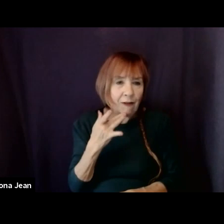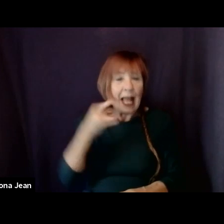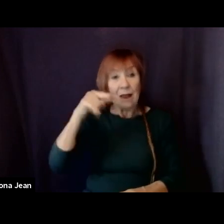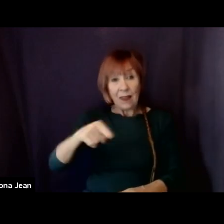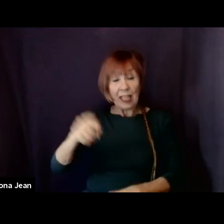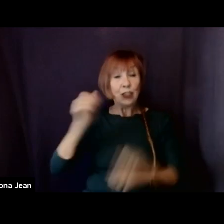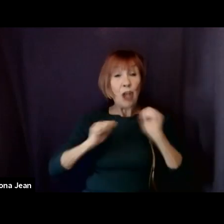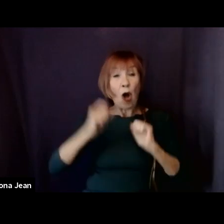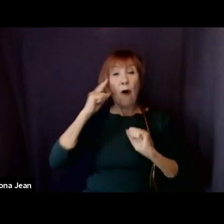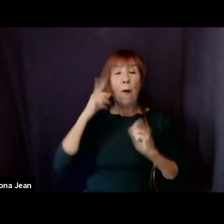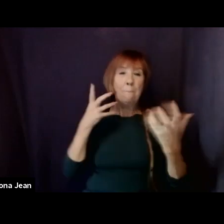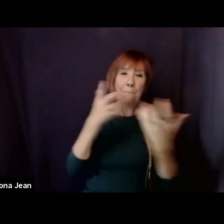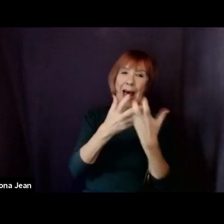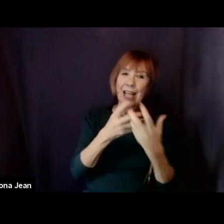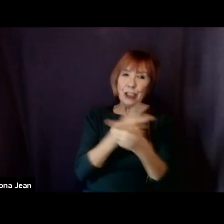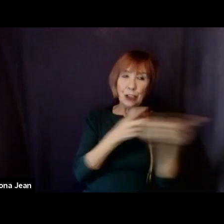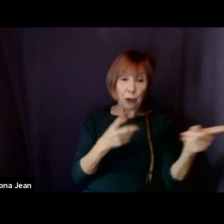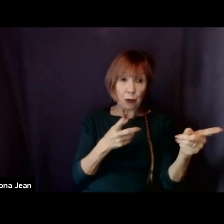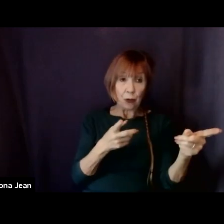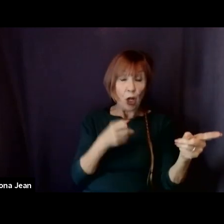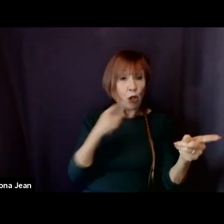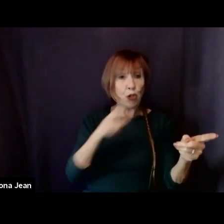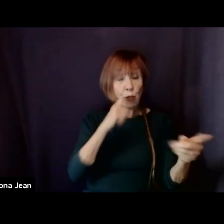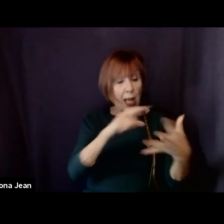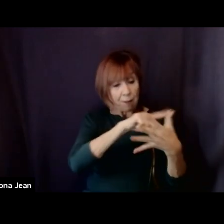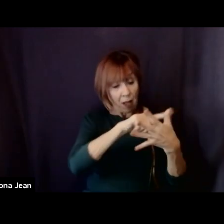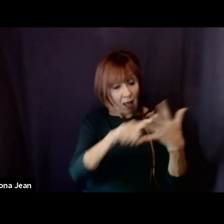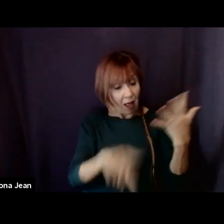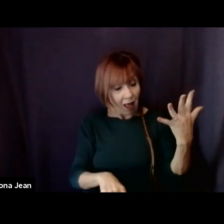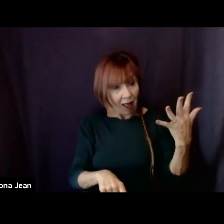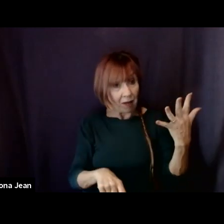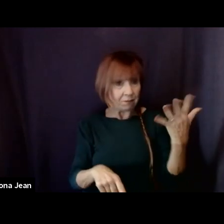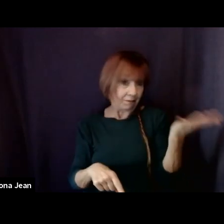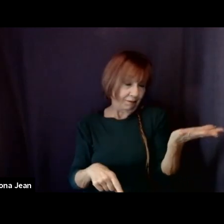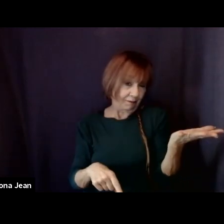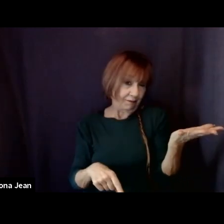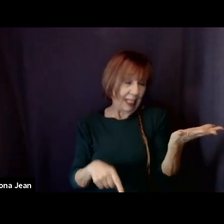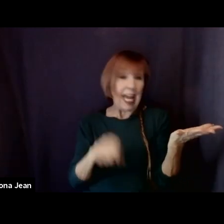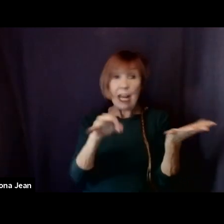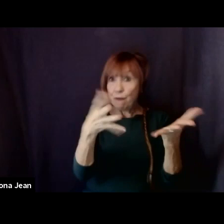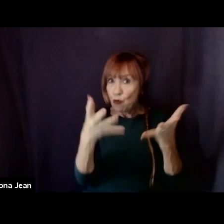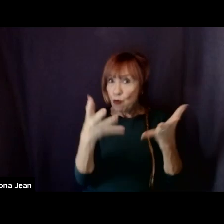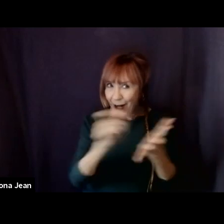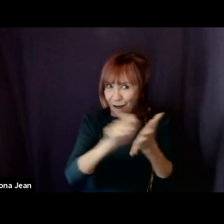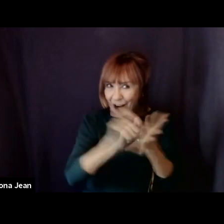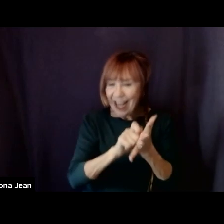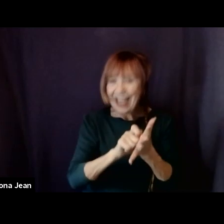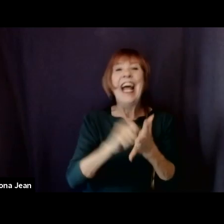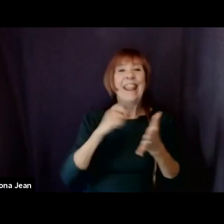And if you're not any of those things, guess what? As long as you wanna write, the show was still for you.